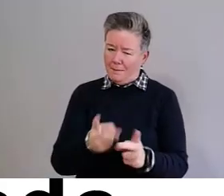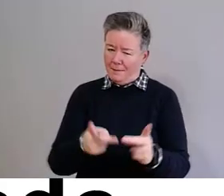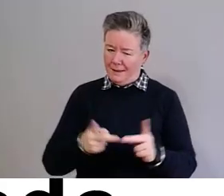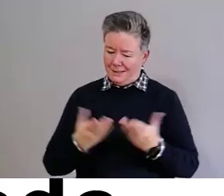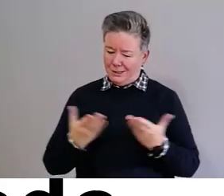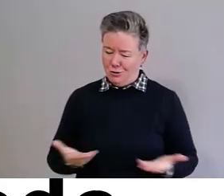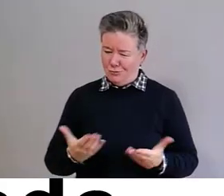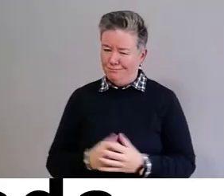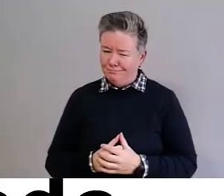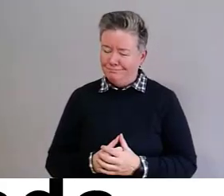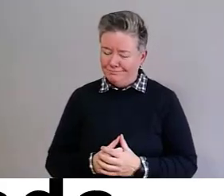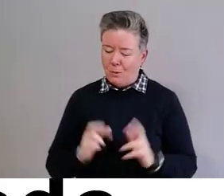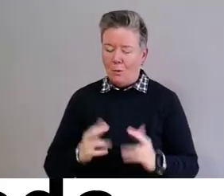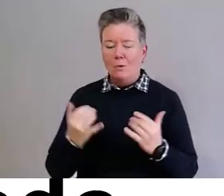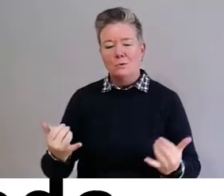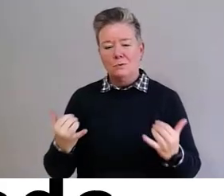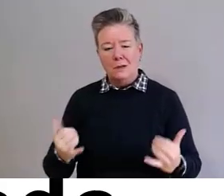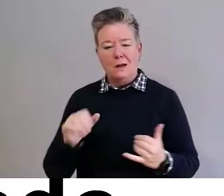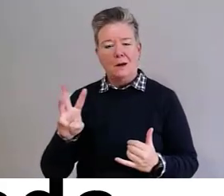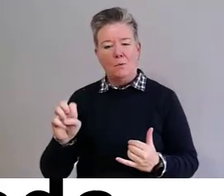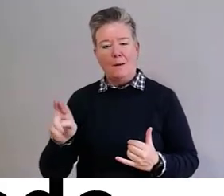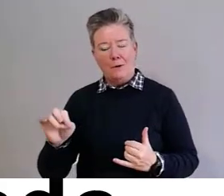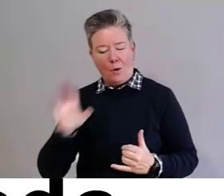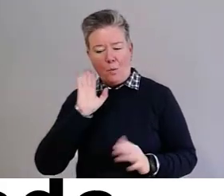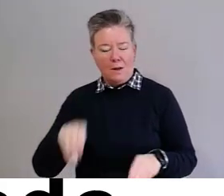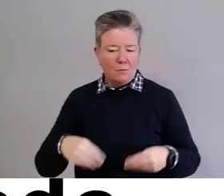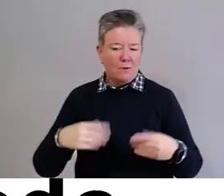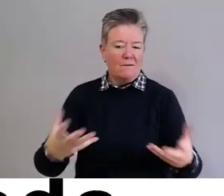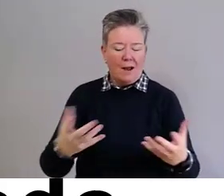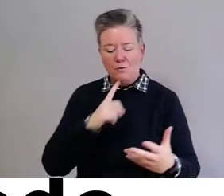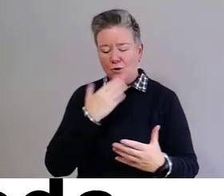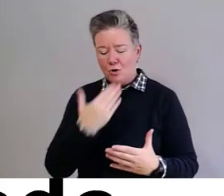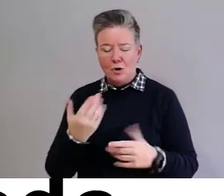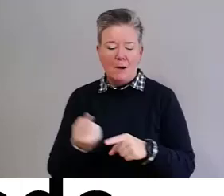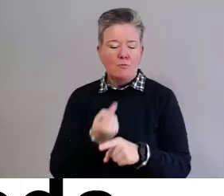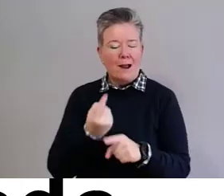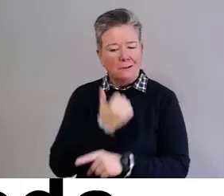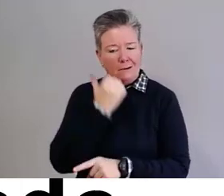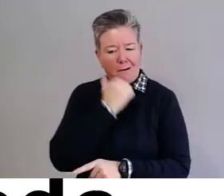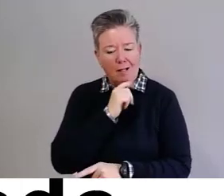We hope that today's webinar will provide some practical tools and strategies